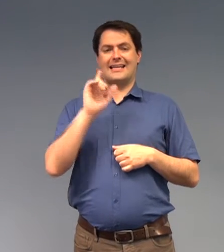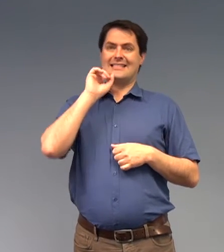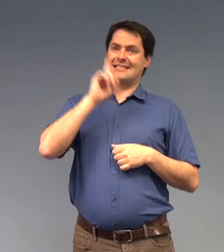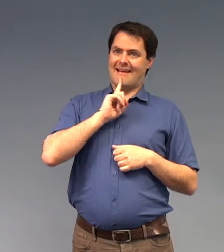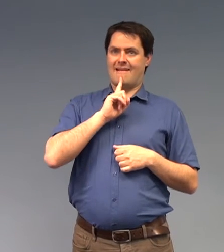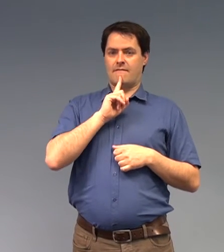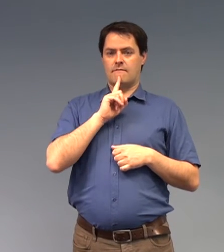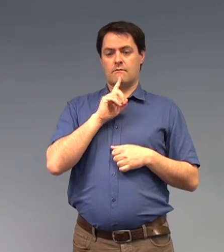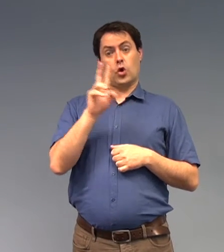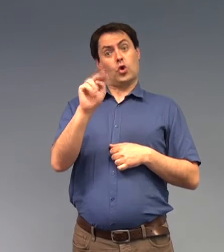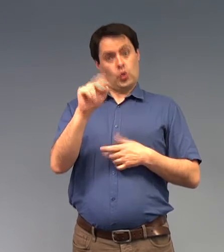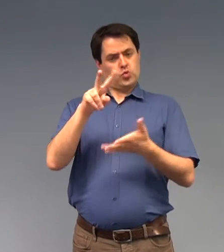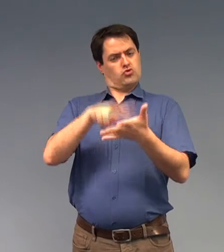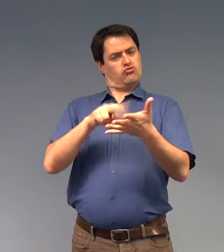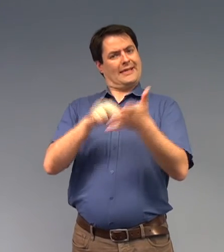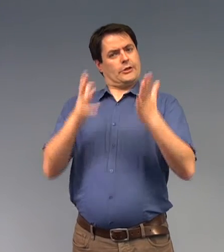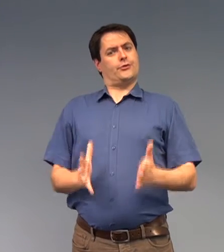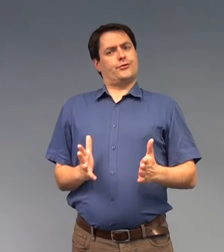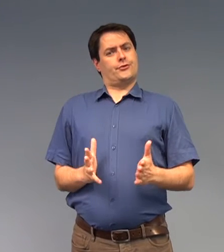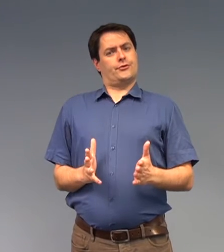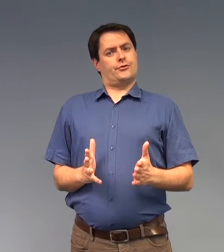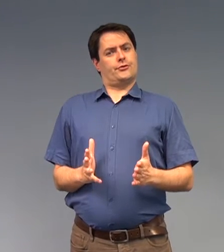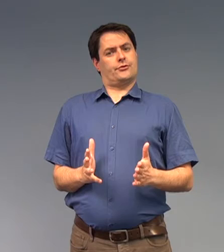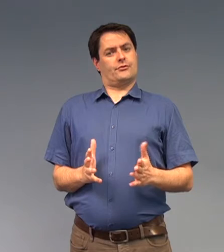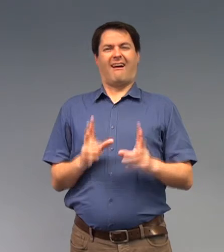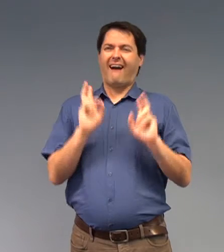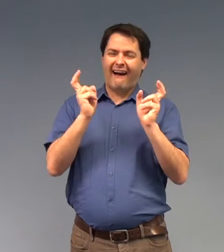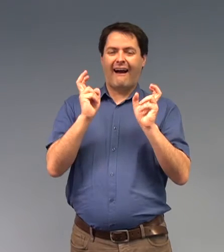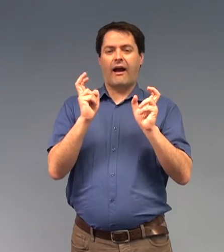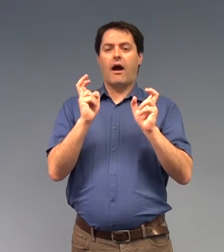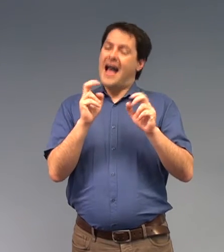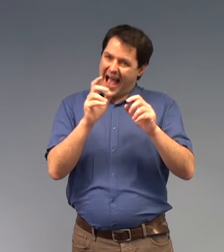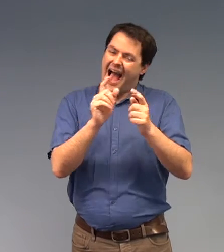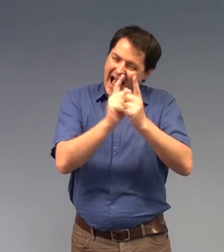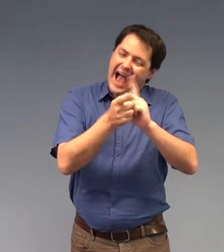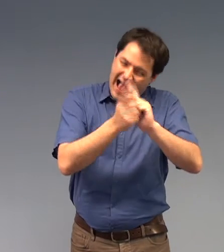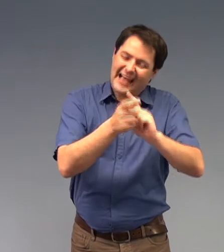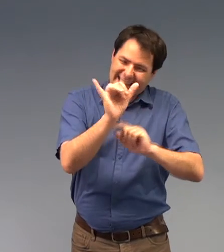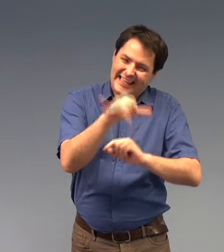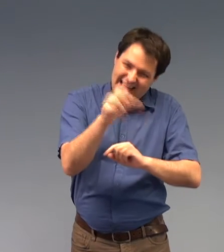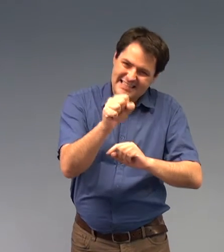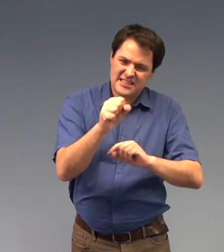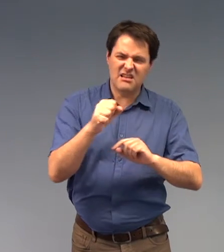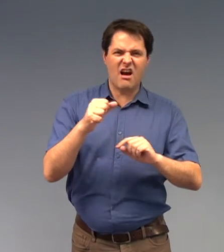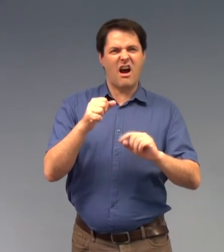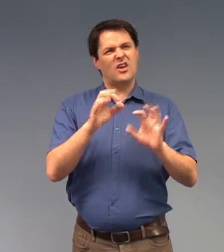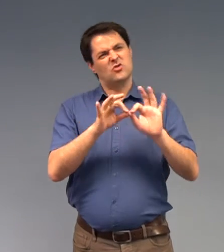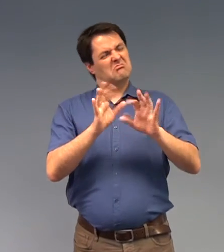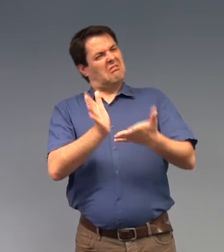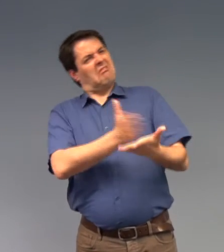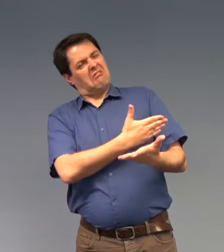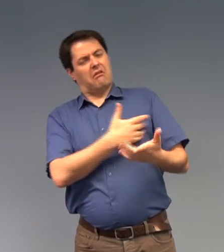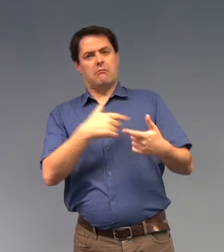Many of the people also say that they feel like they are Deaf "news readers."